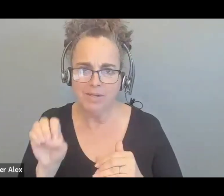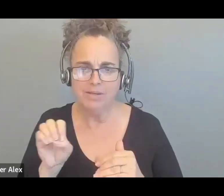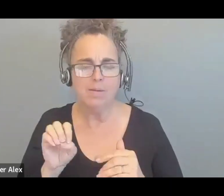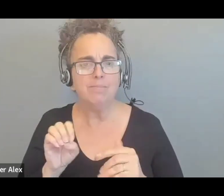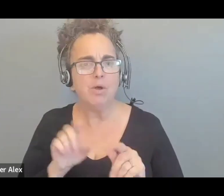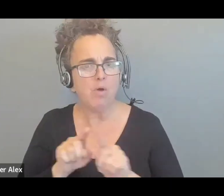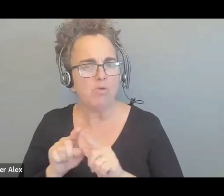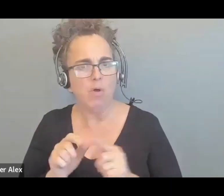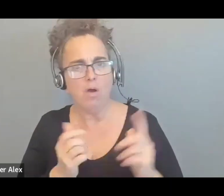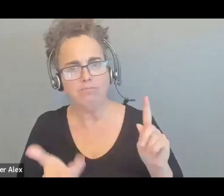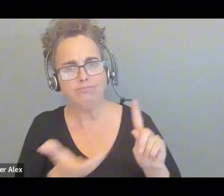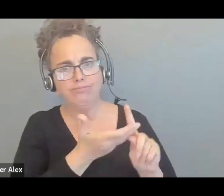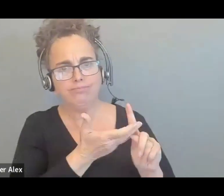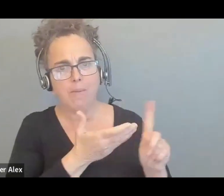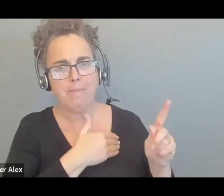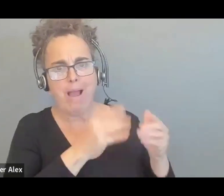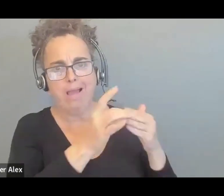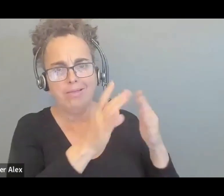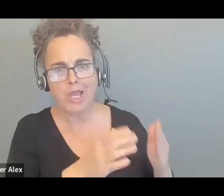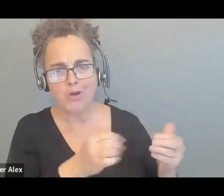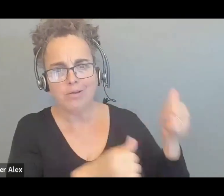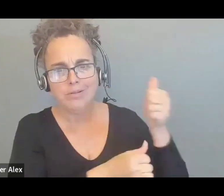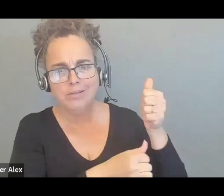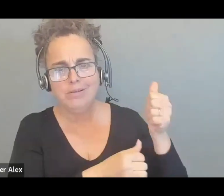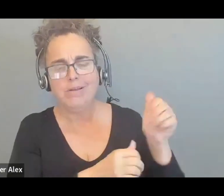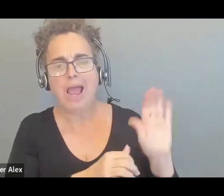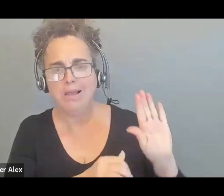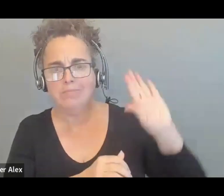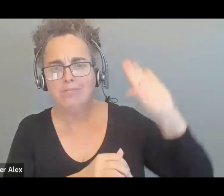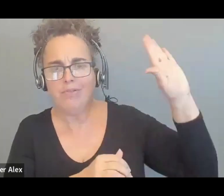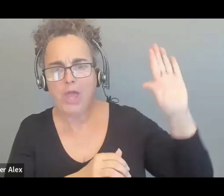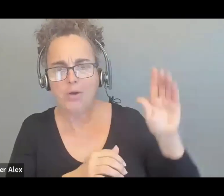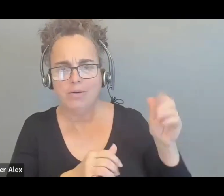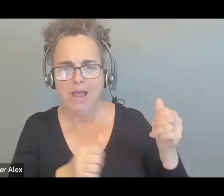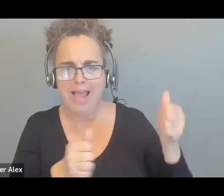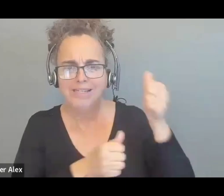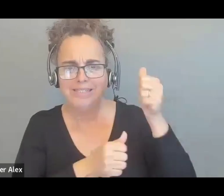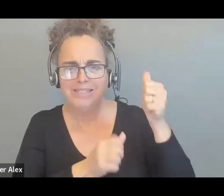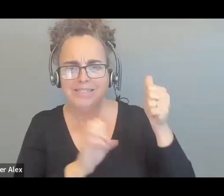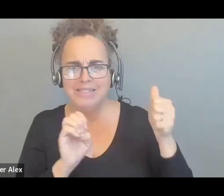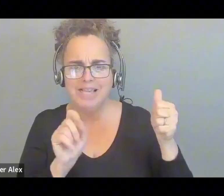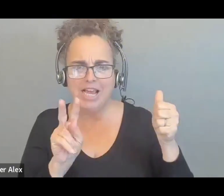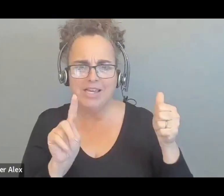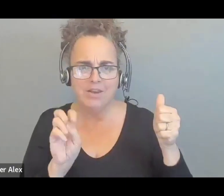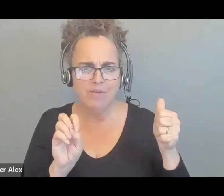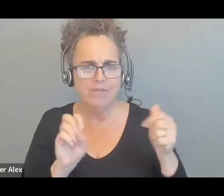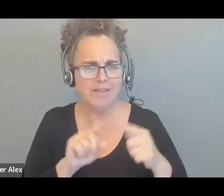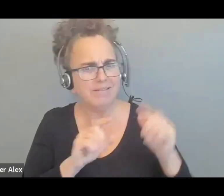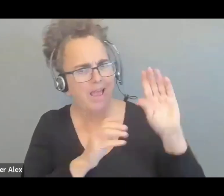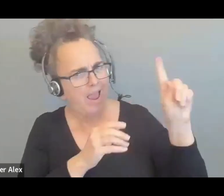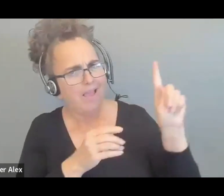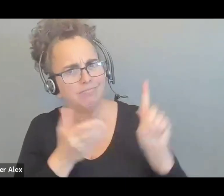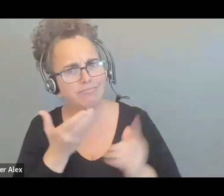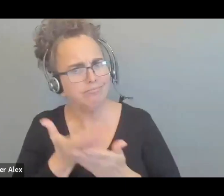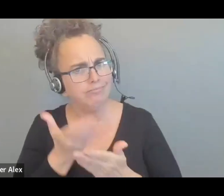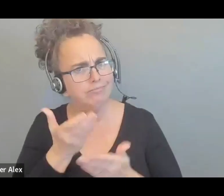and our executives the data that they need to validate this work that we're doing and, and show the success and the impact from it.